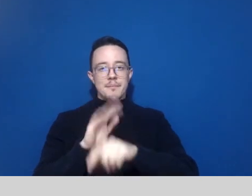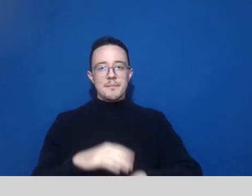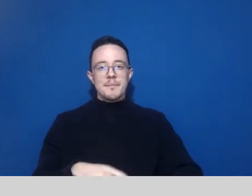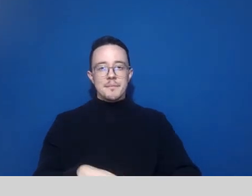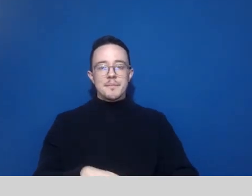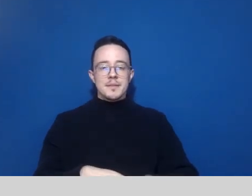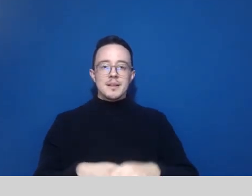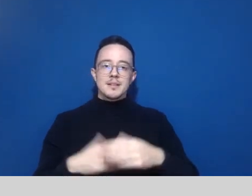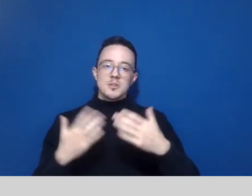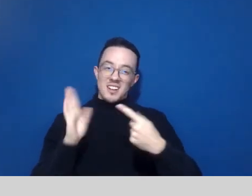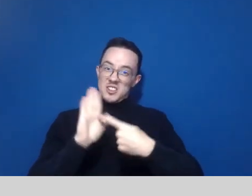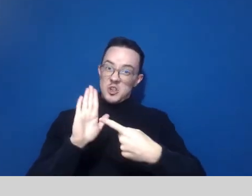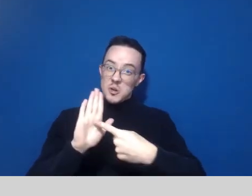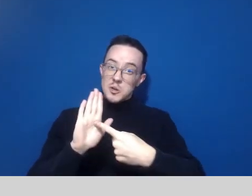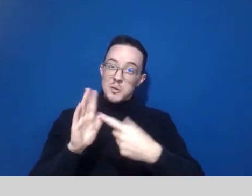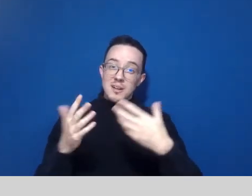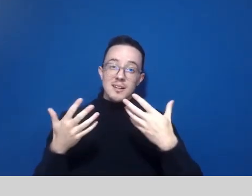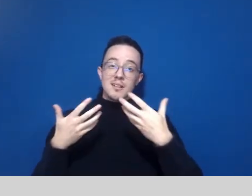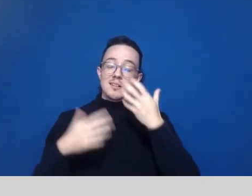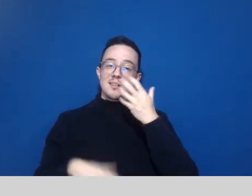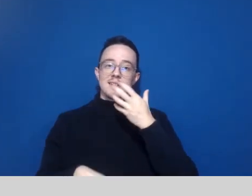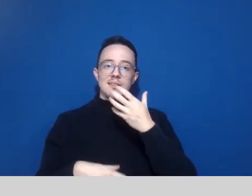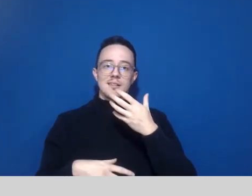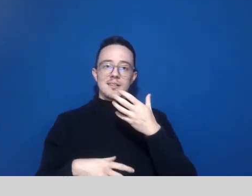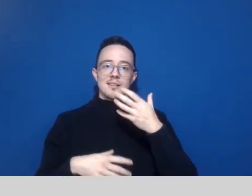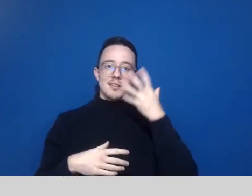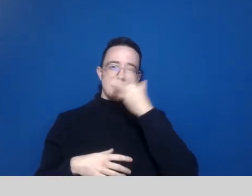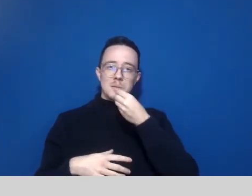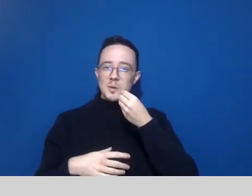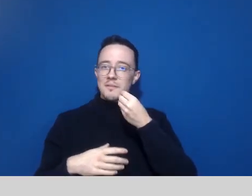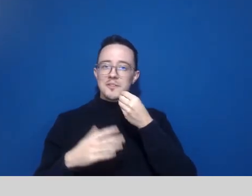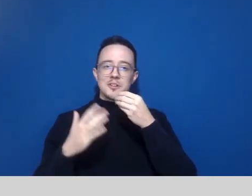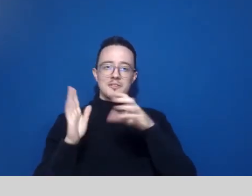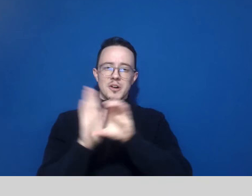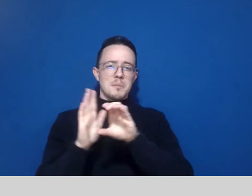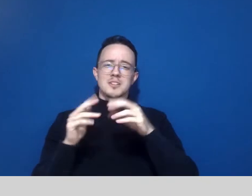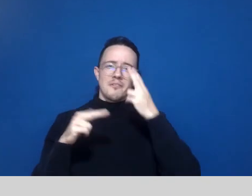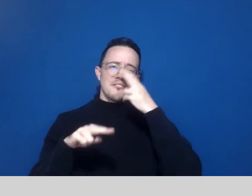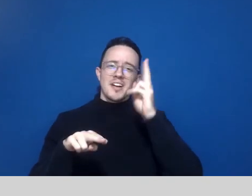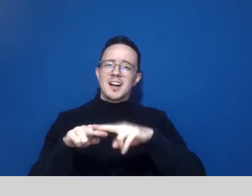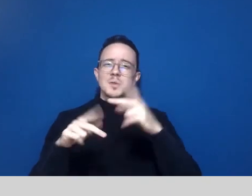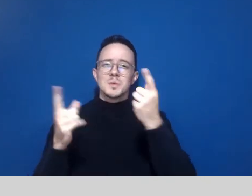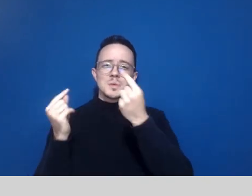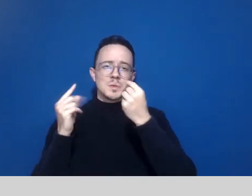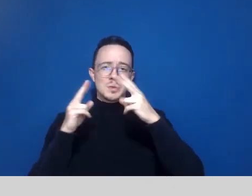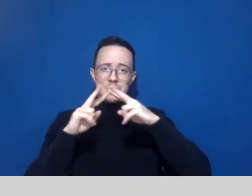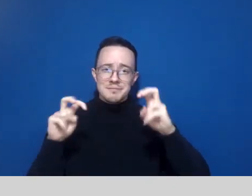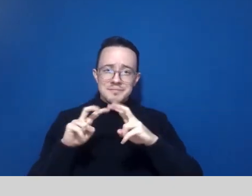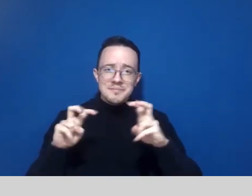I can show you the pelican photo with the most pleasant camera tilt. There's so much fun stuff you can do digging into all of this.